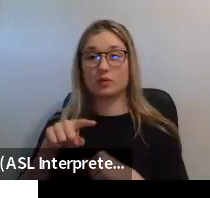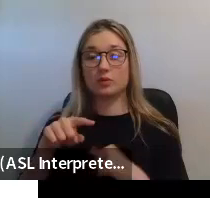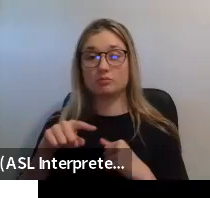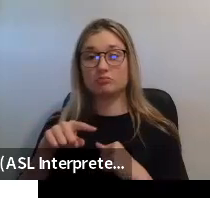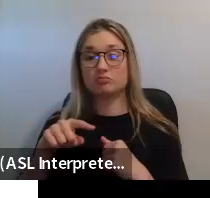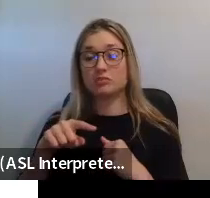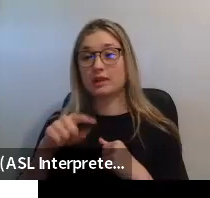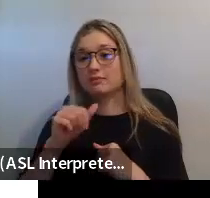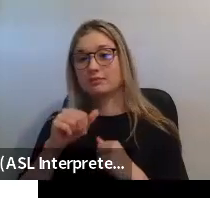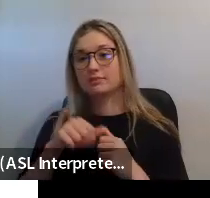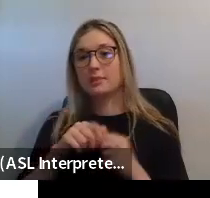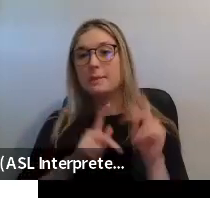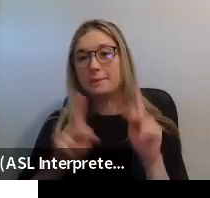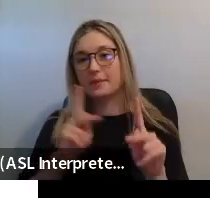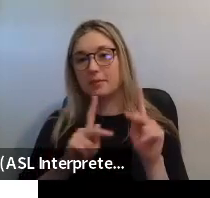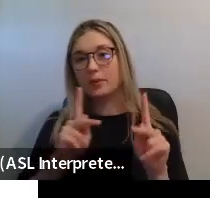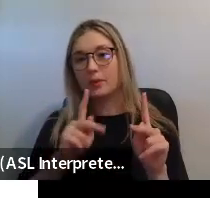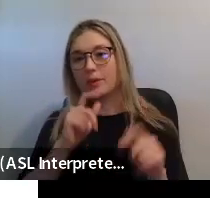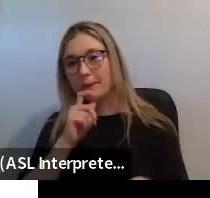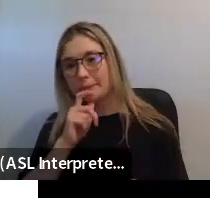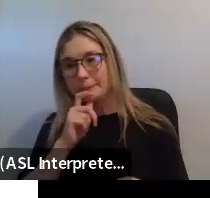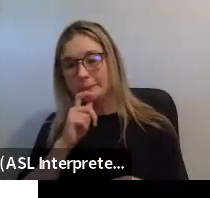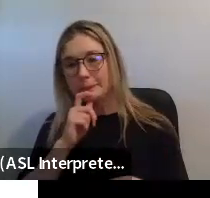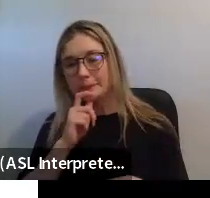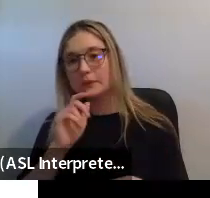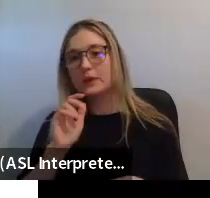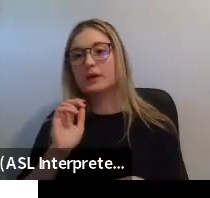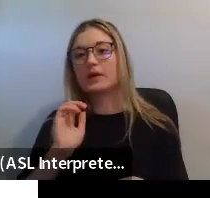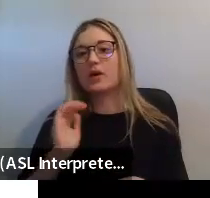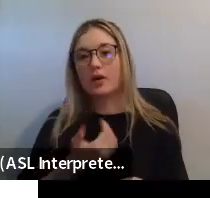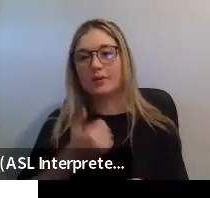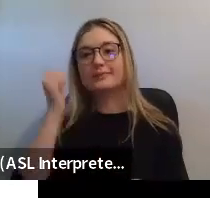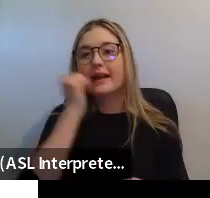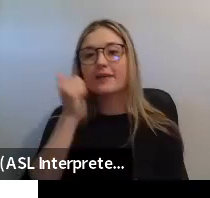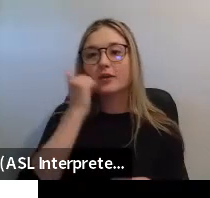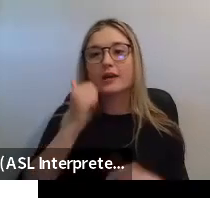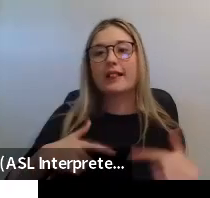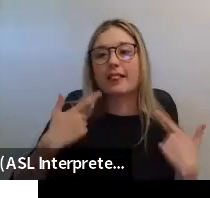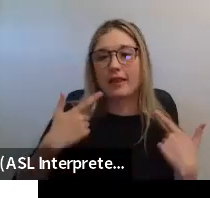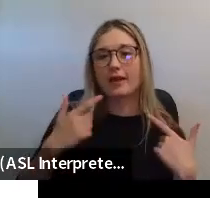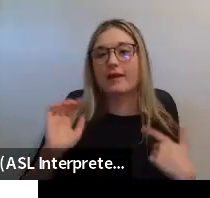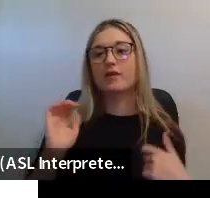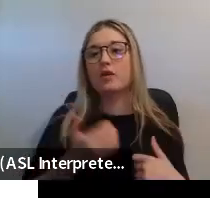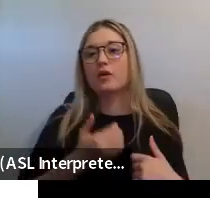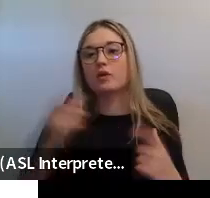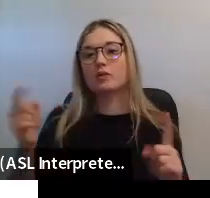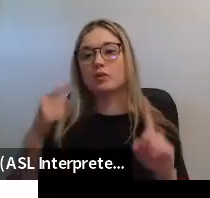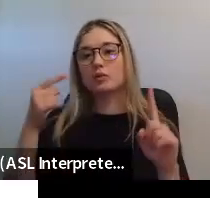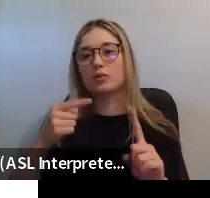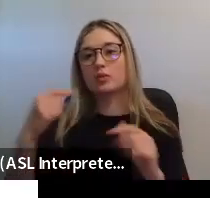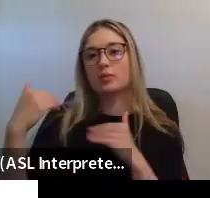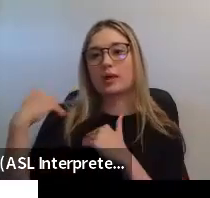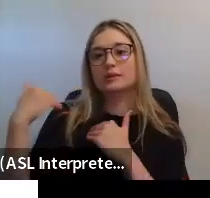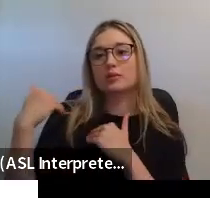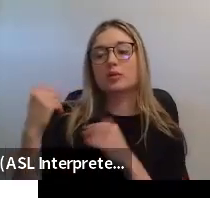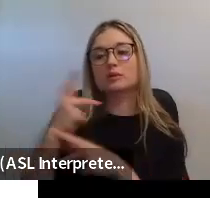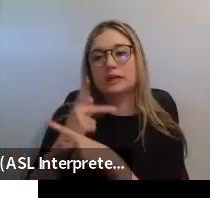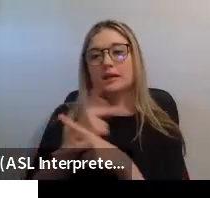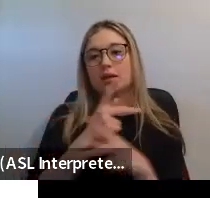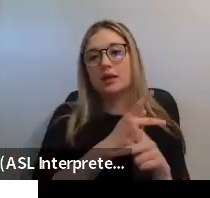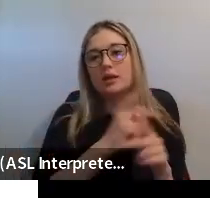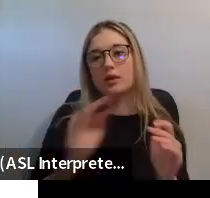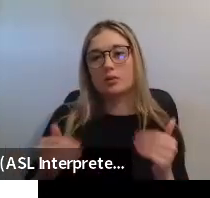The fact is that for those of us who are not only in our regular regular lives are efforts.